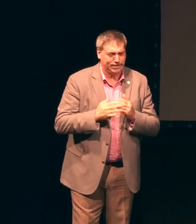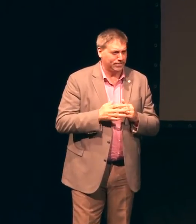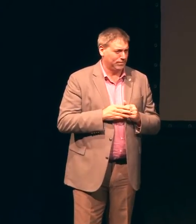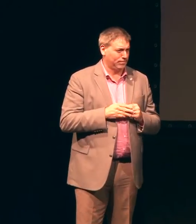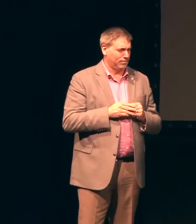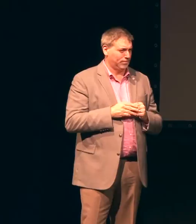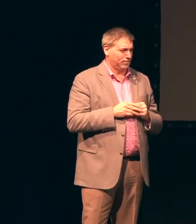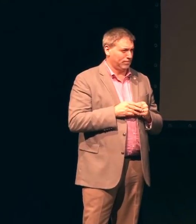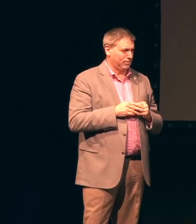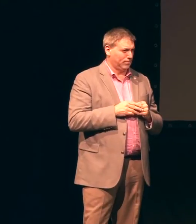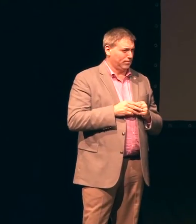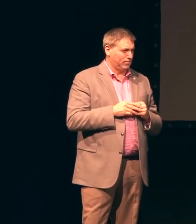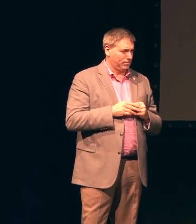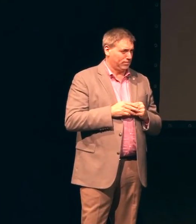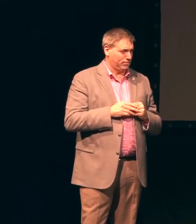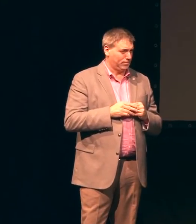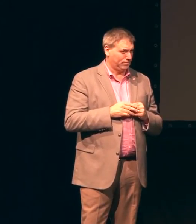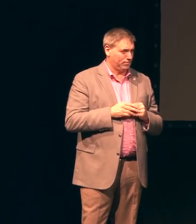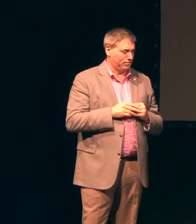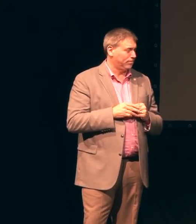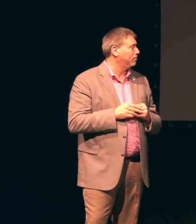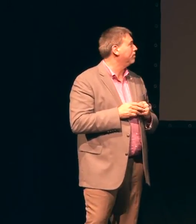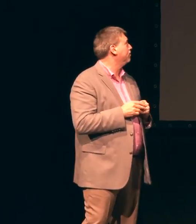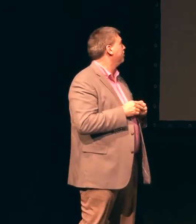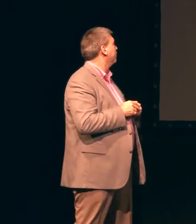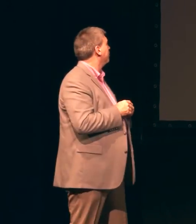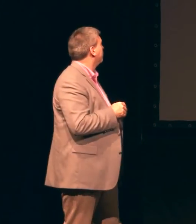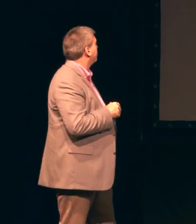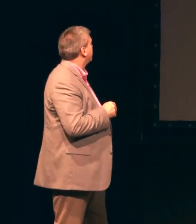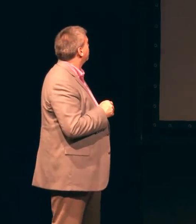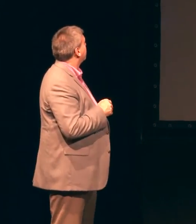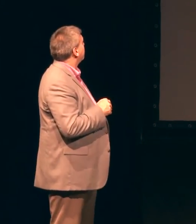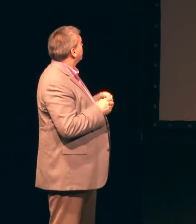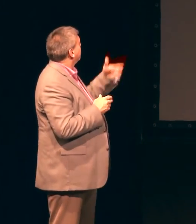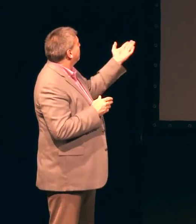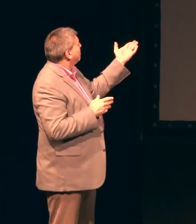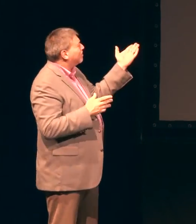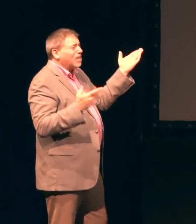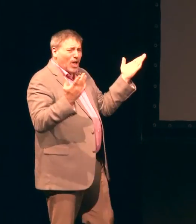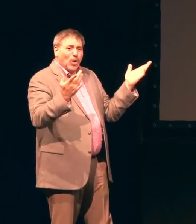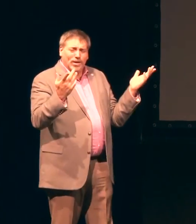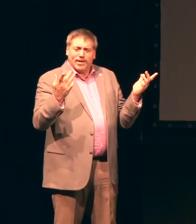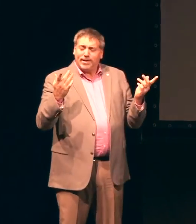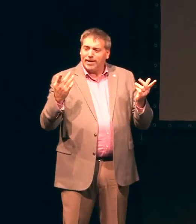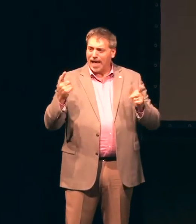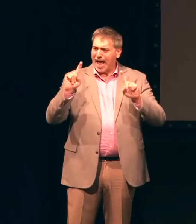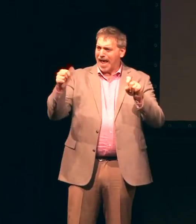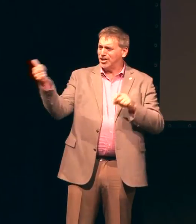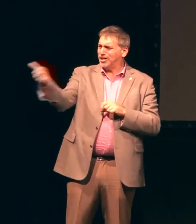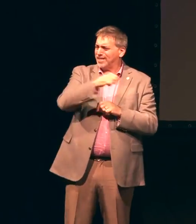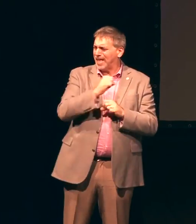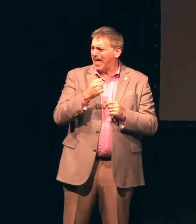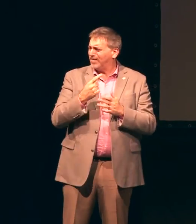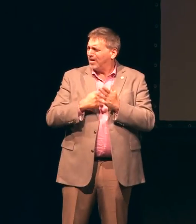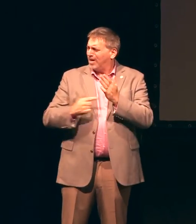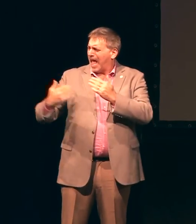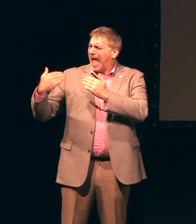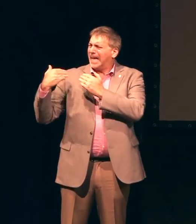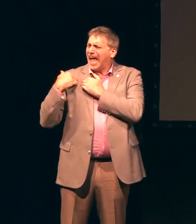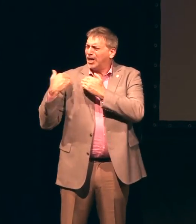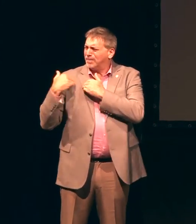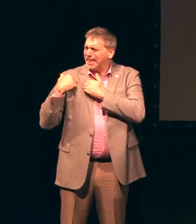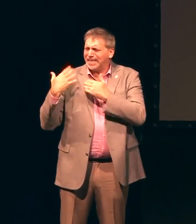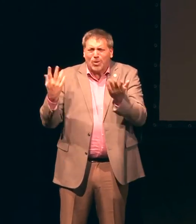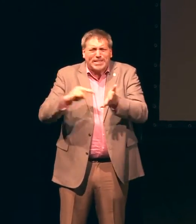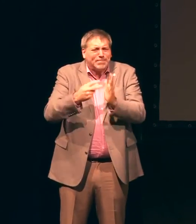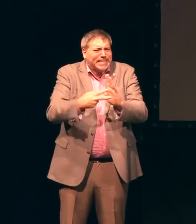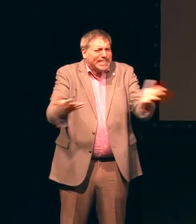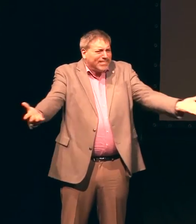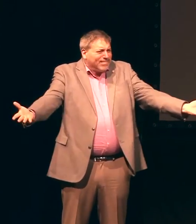to protect our community. So, ask yourselves,